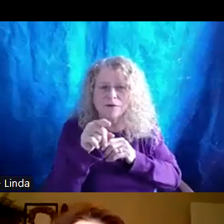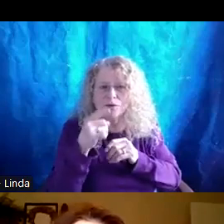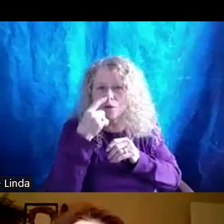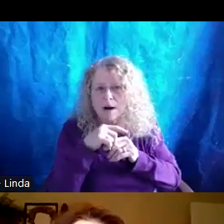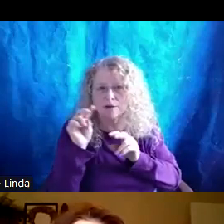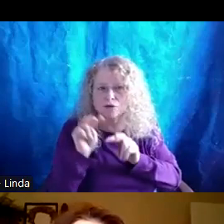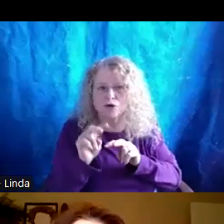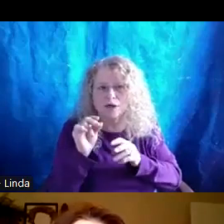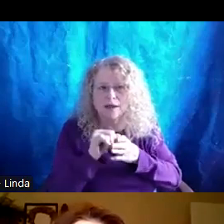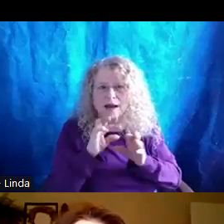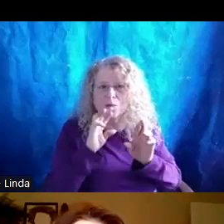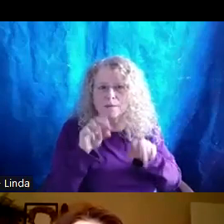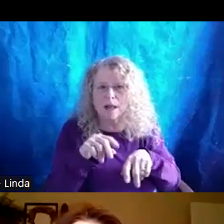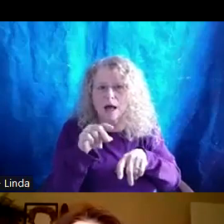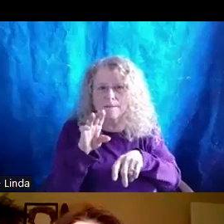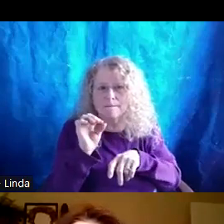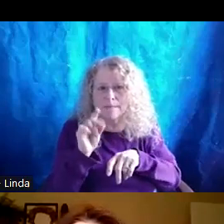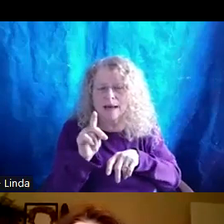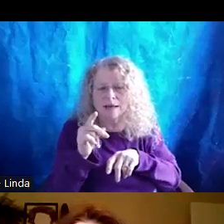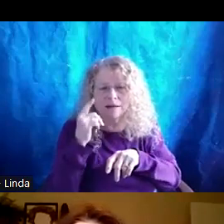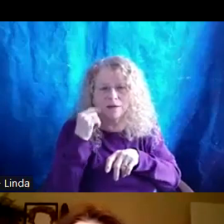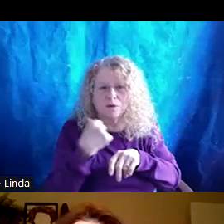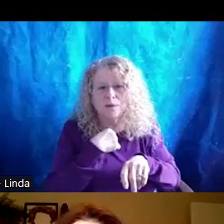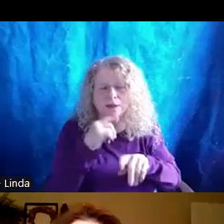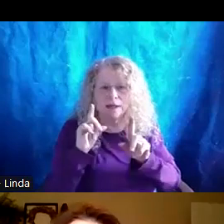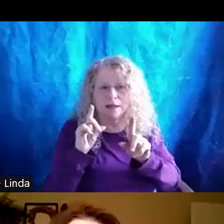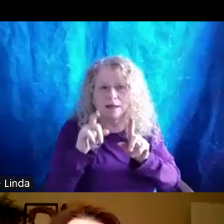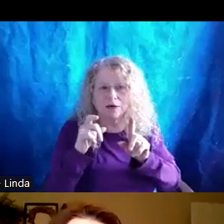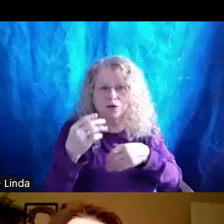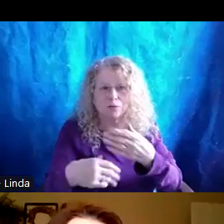THOSE AND REPLYING BACK TO THEM, I THINK WE NEED TO MOVE ON. OKAY.